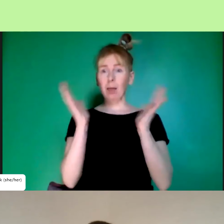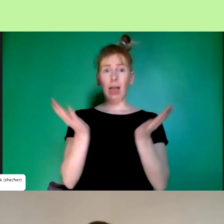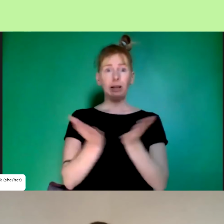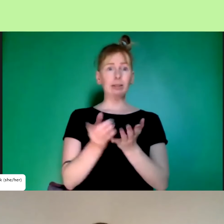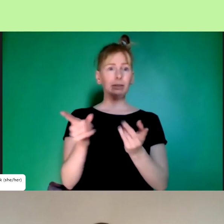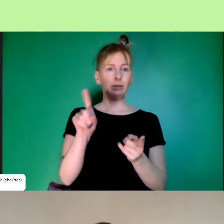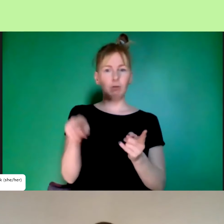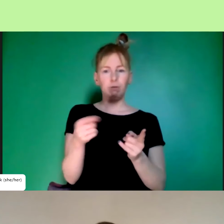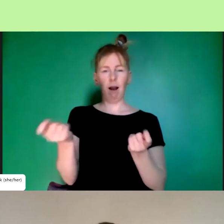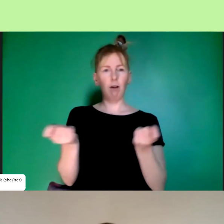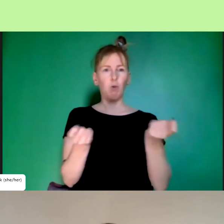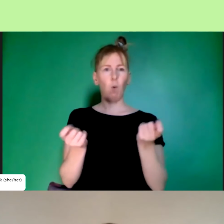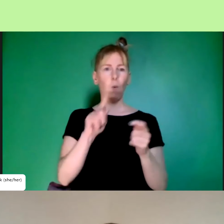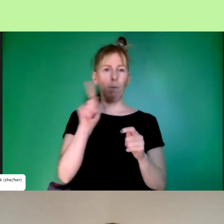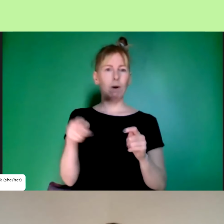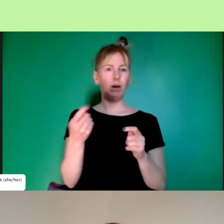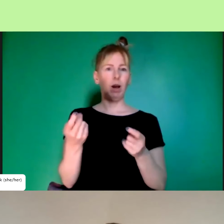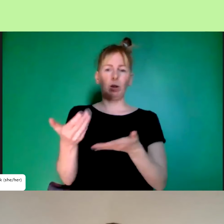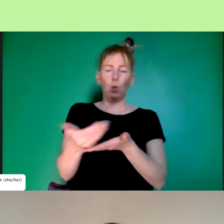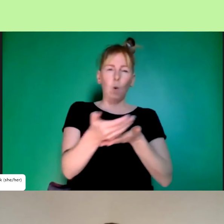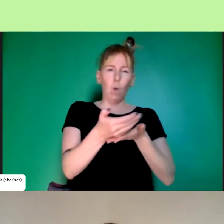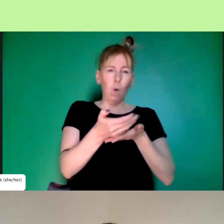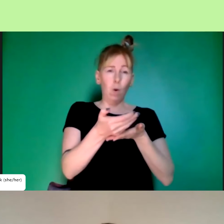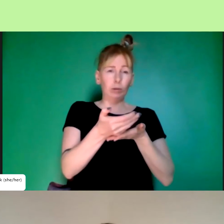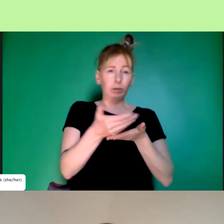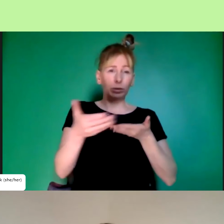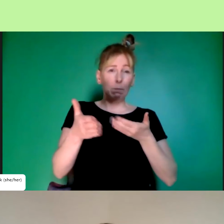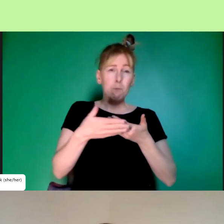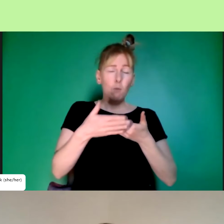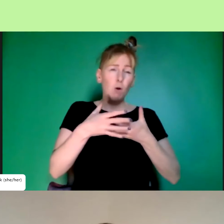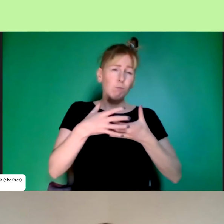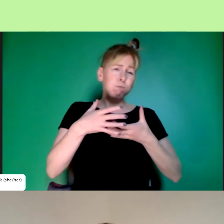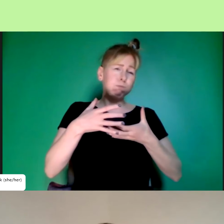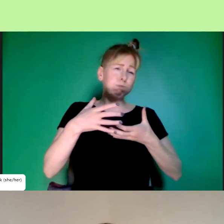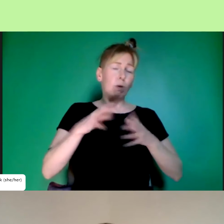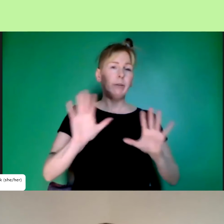there's it cannot hold anymore, it cannot sustain anymore and if we continue not to be